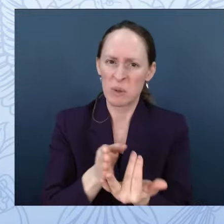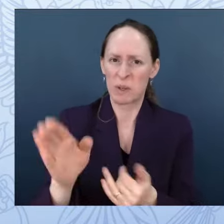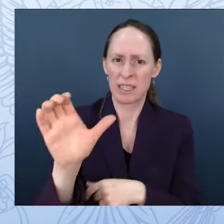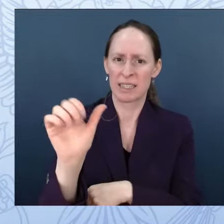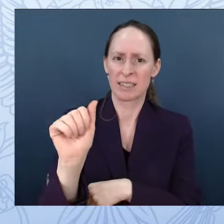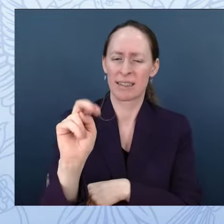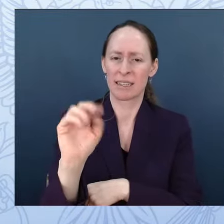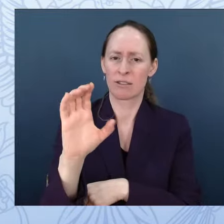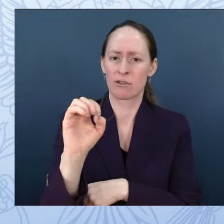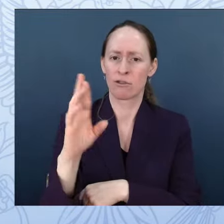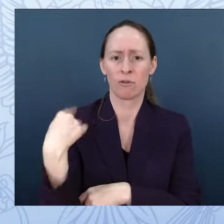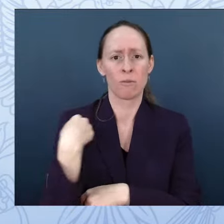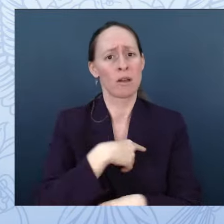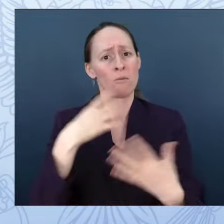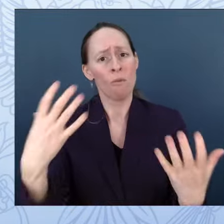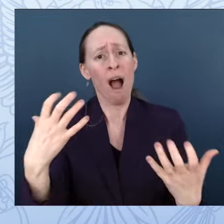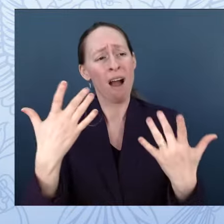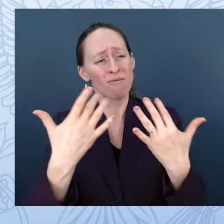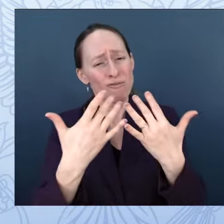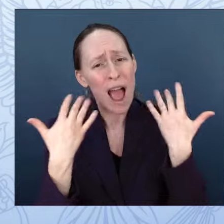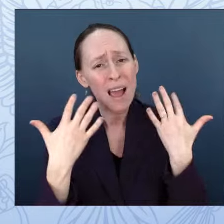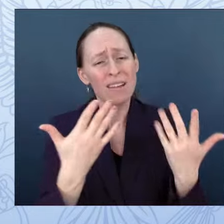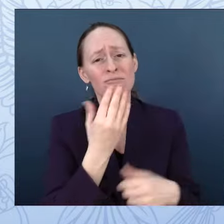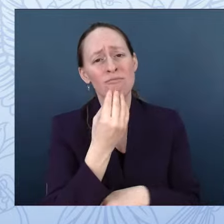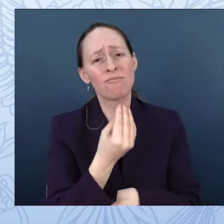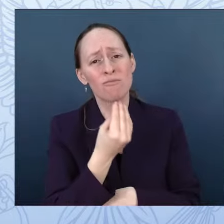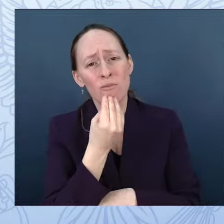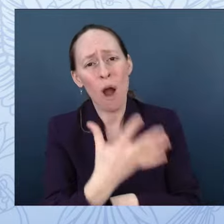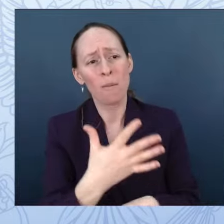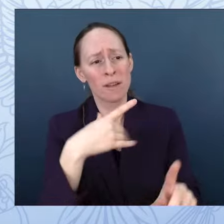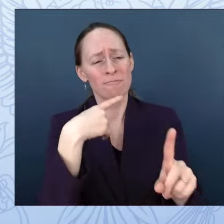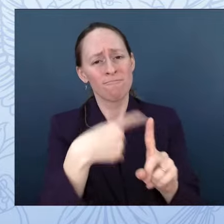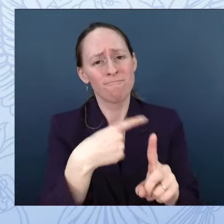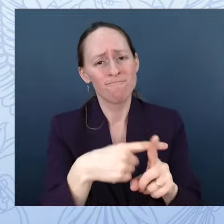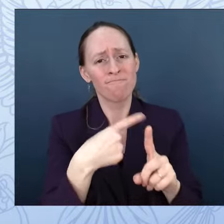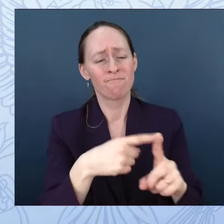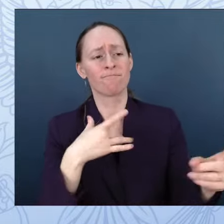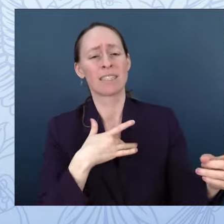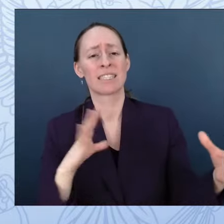And one of the most important things we plan to do is to share educational materials